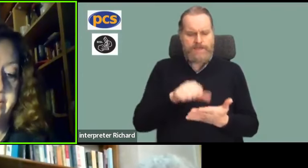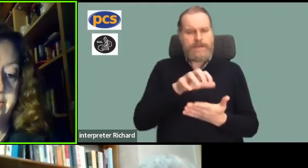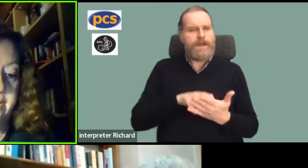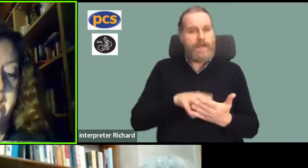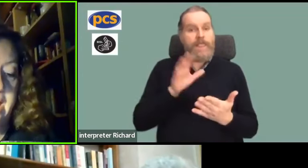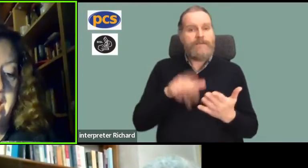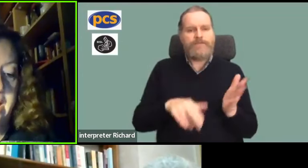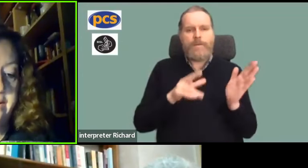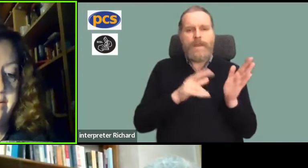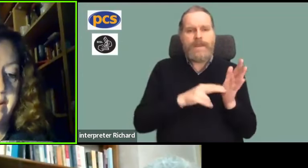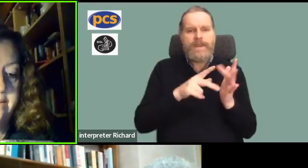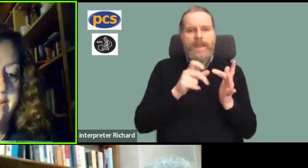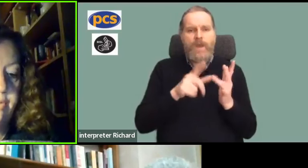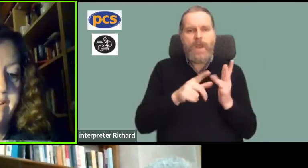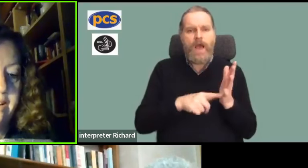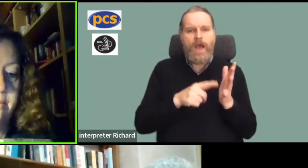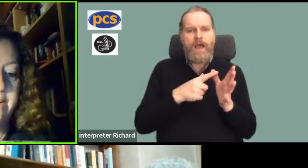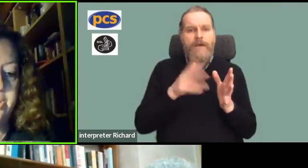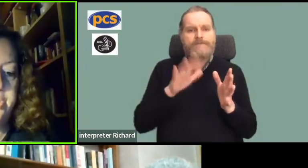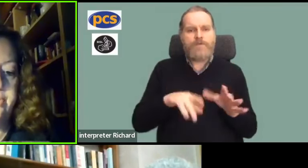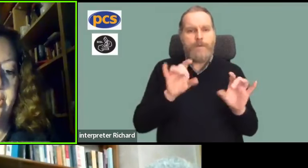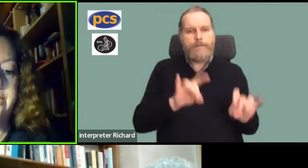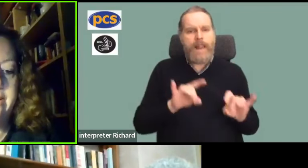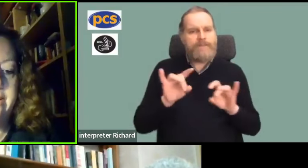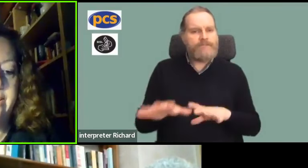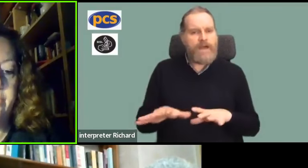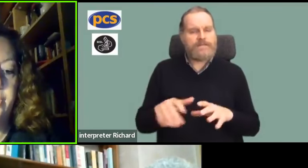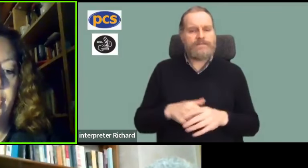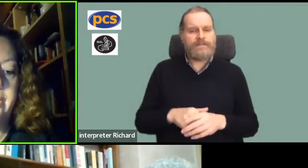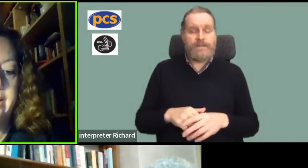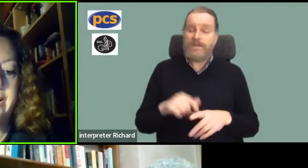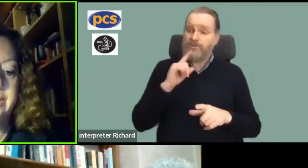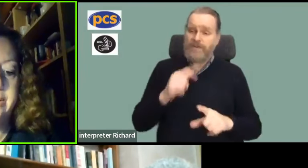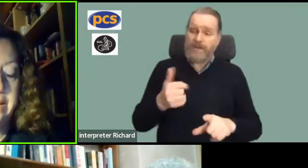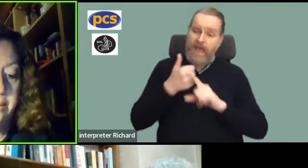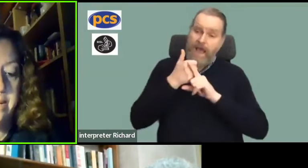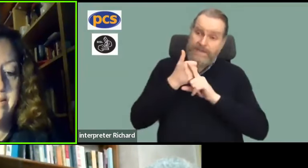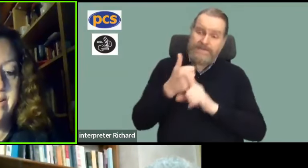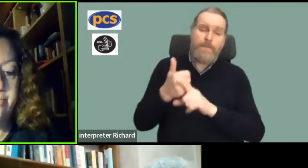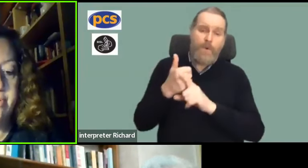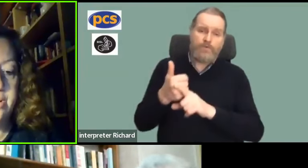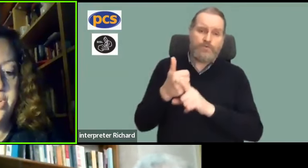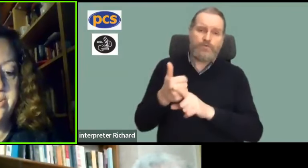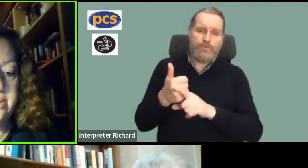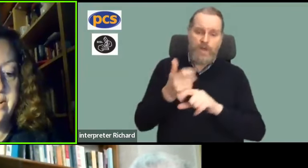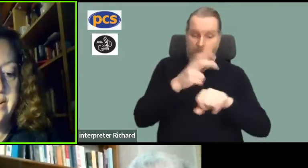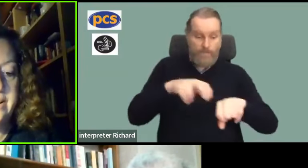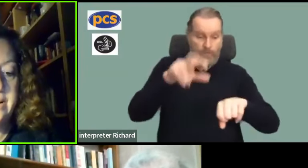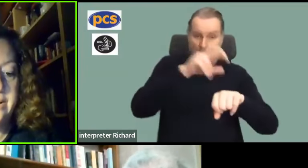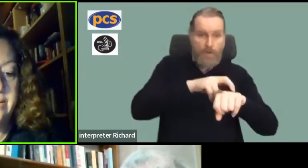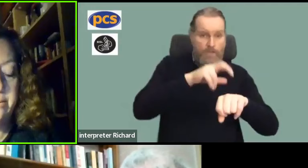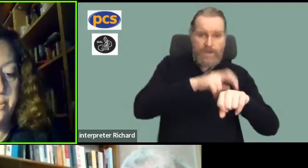e of solidarity from nikola Rice from belfast to all Belfast to all strikers rs, and I did read that a message of solidarity from